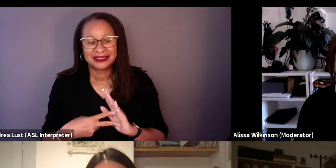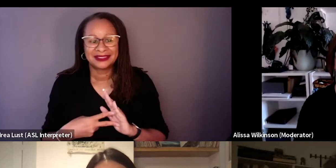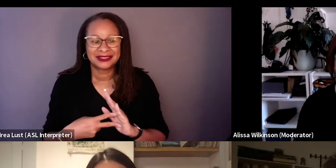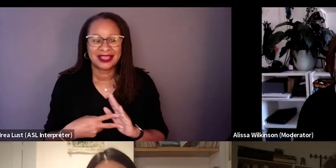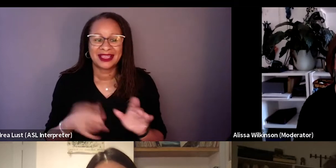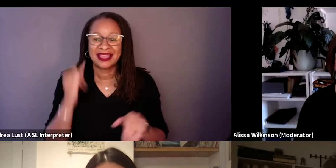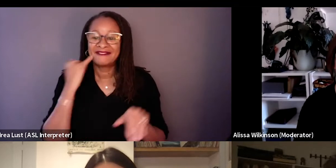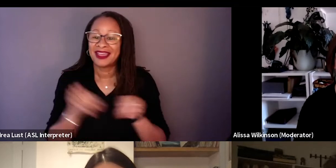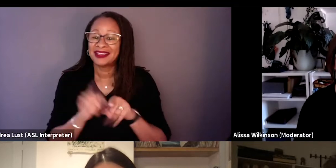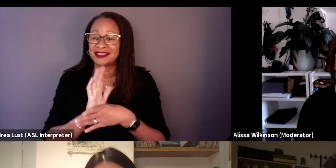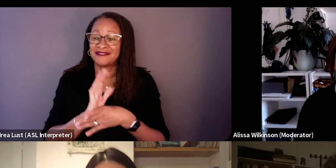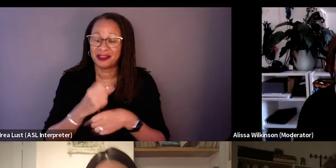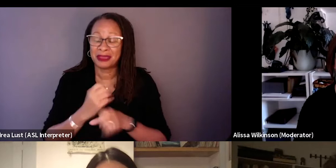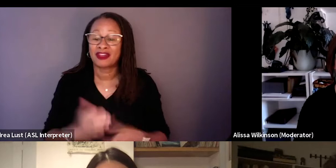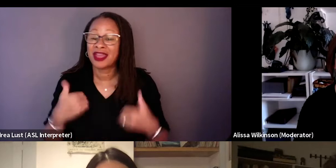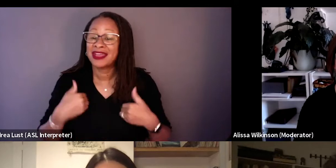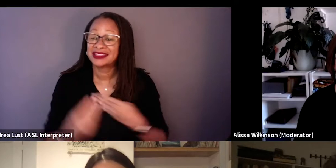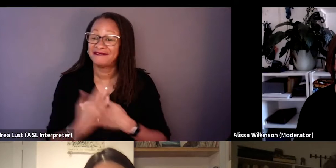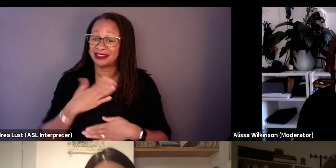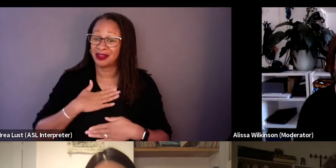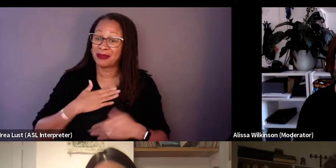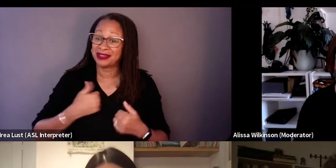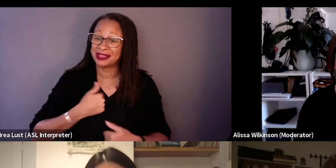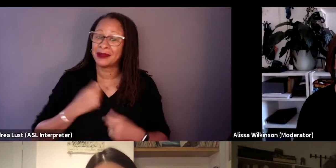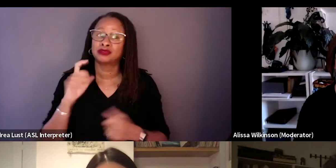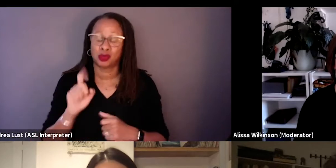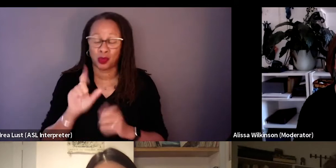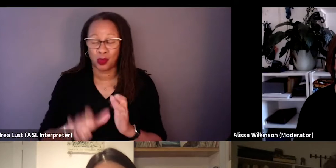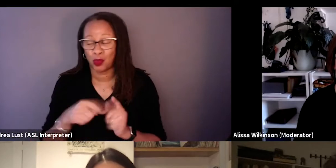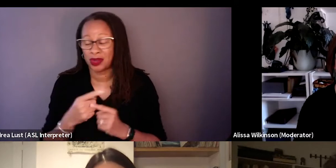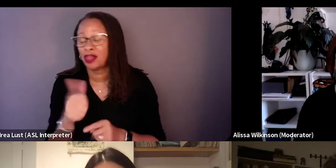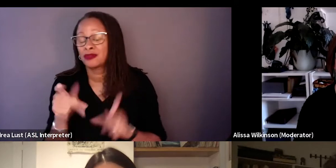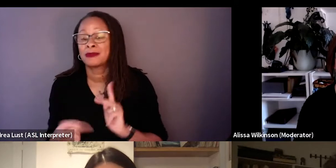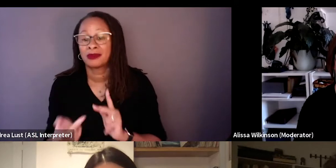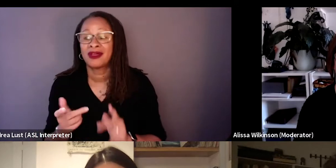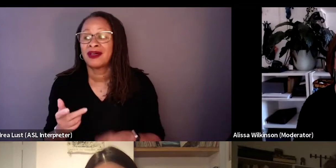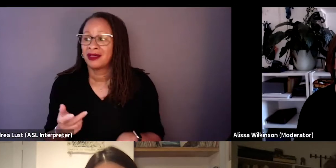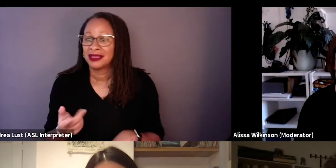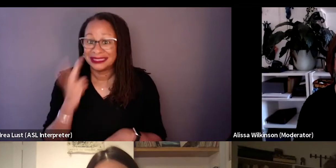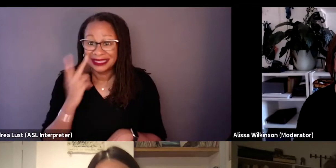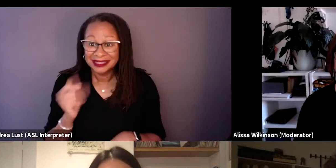it has an effect on me, I'm sure when people watch it, they will feel it. They will understand it. Mm hmm.